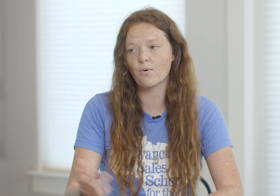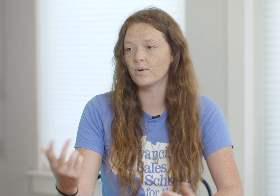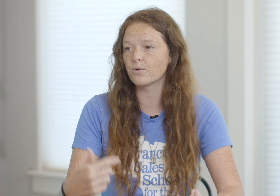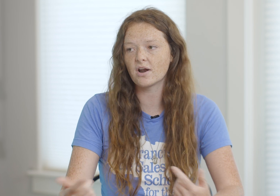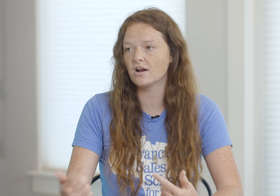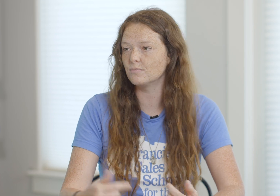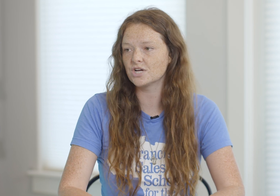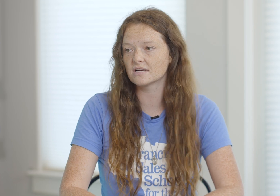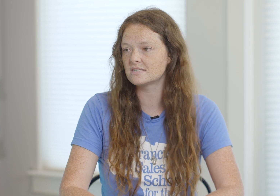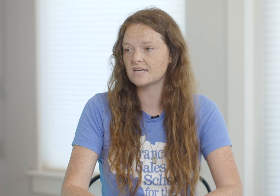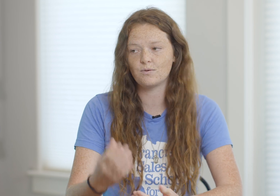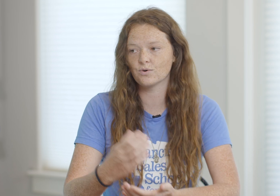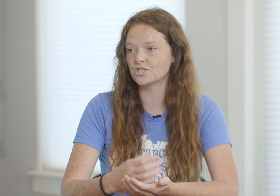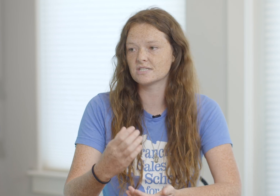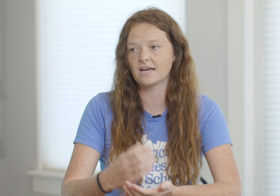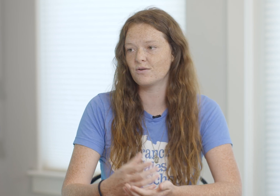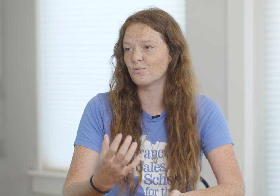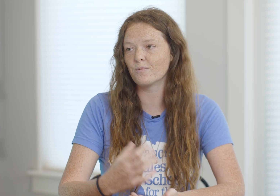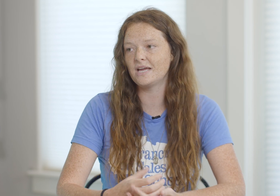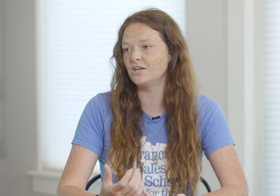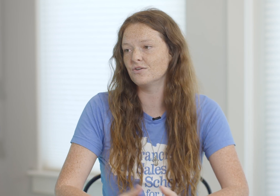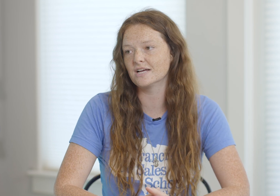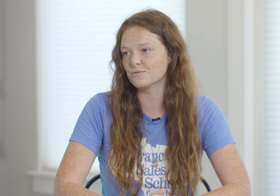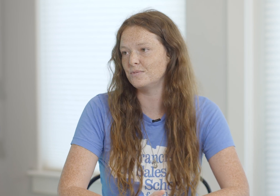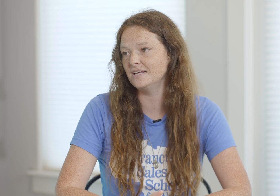we brought in objects and we're just like, we're making you guys repeat.